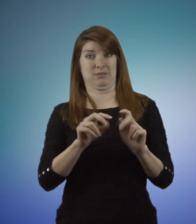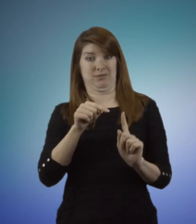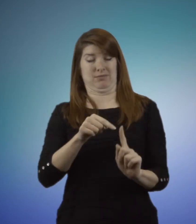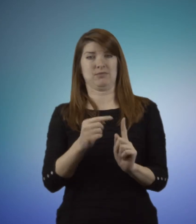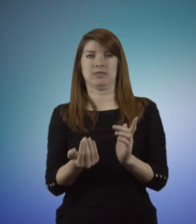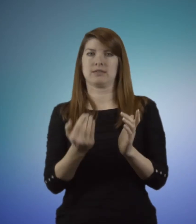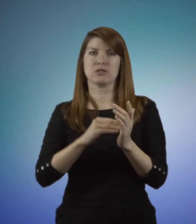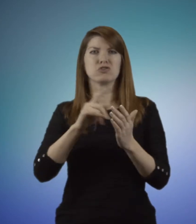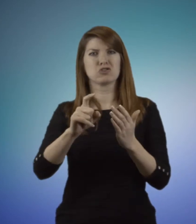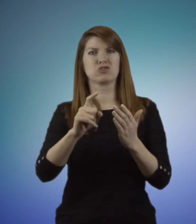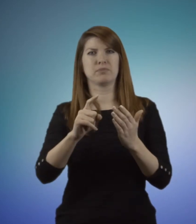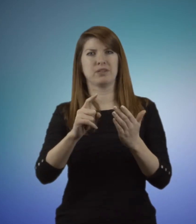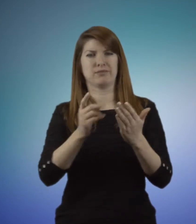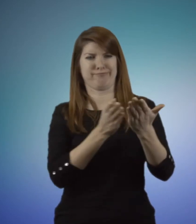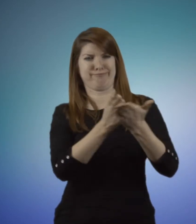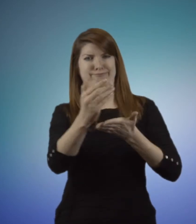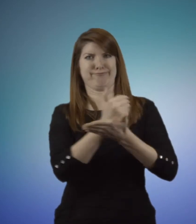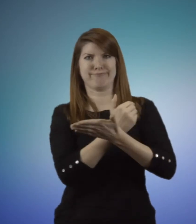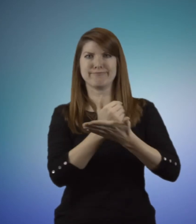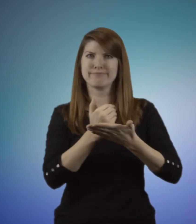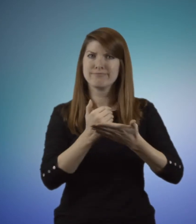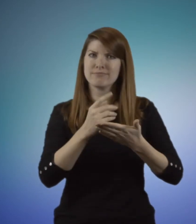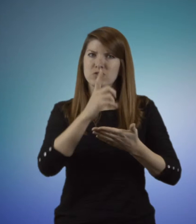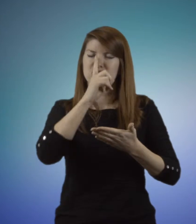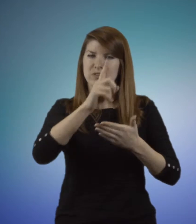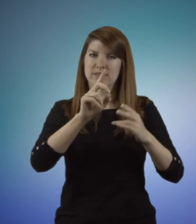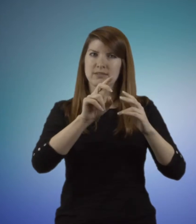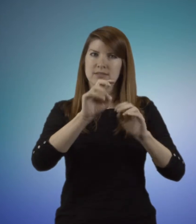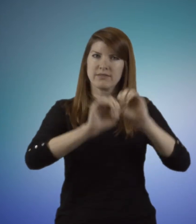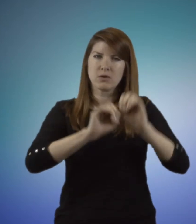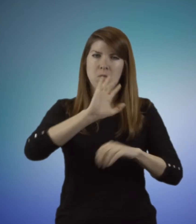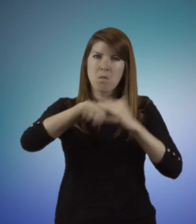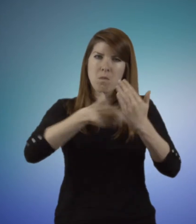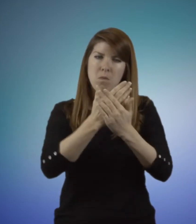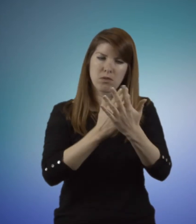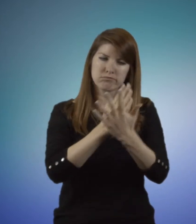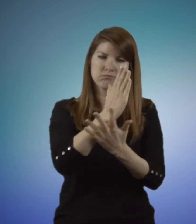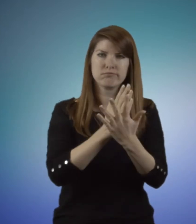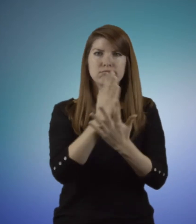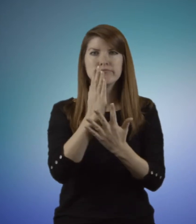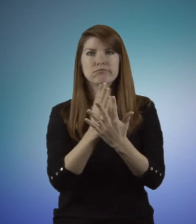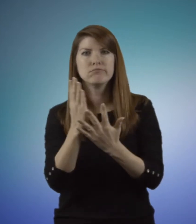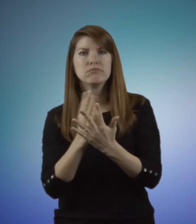The assessment, again, should be of sufficient scope to evaluate all aspects of each area.